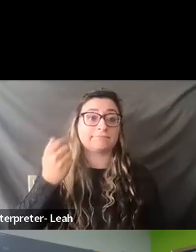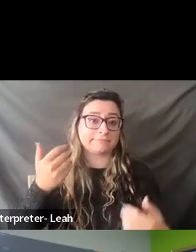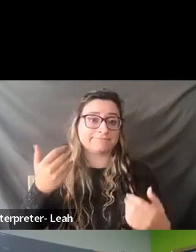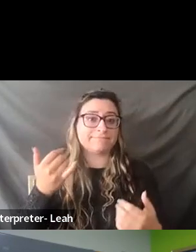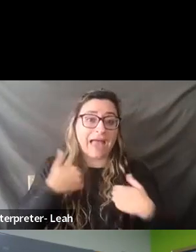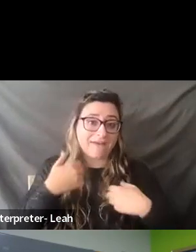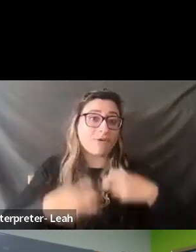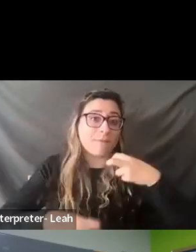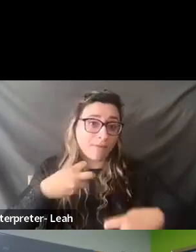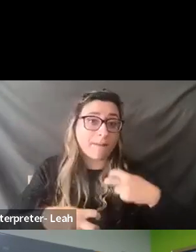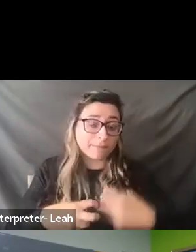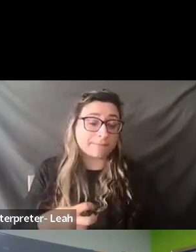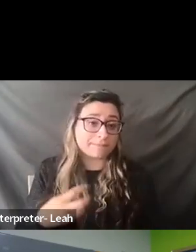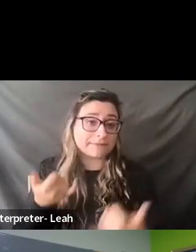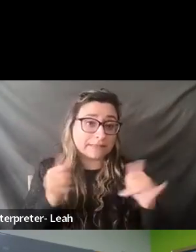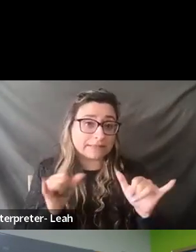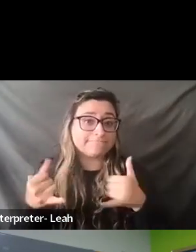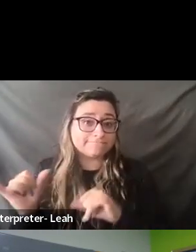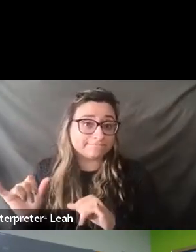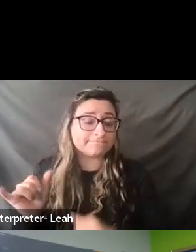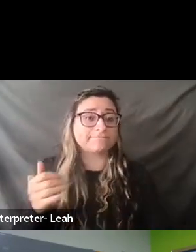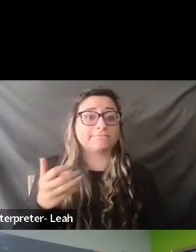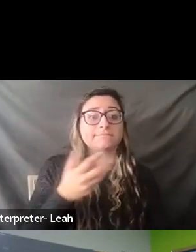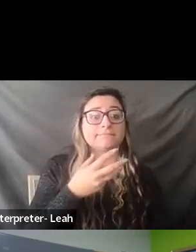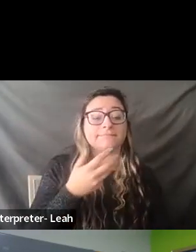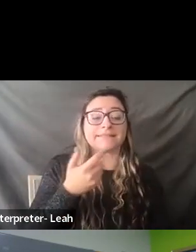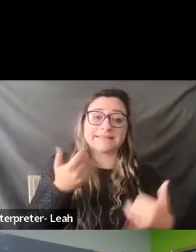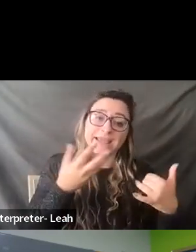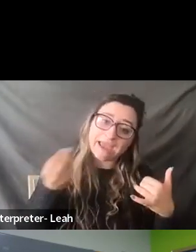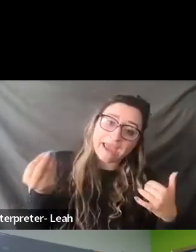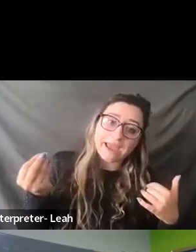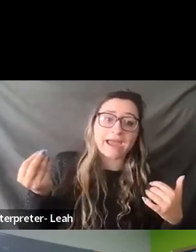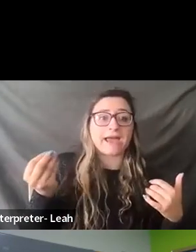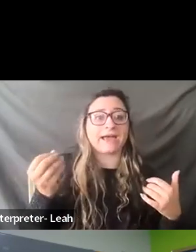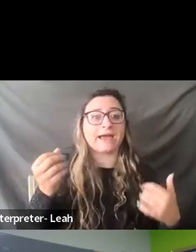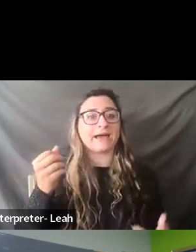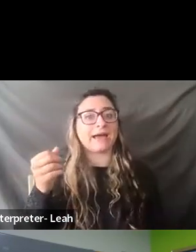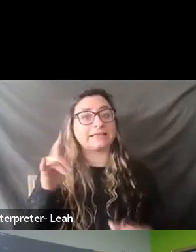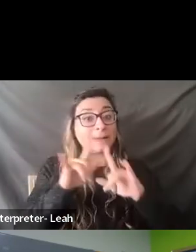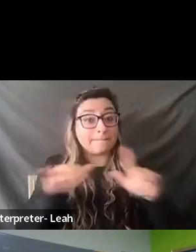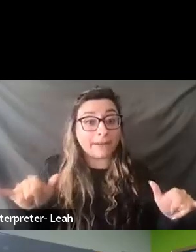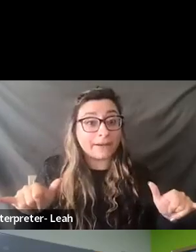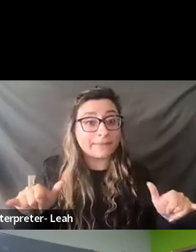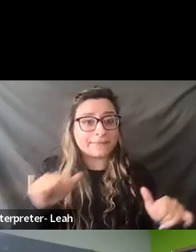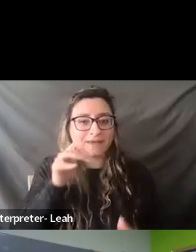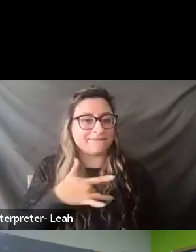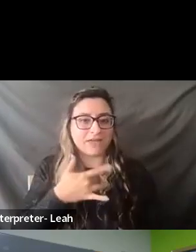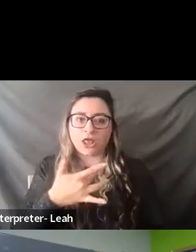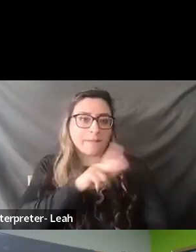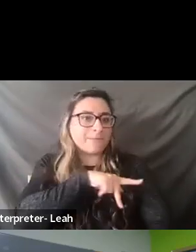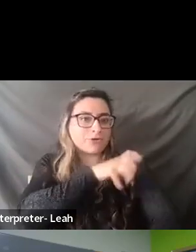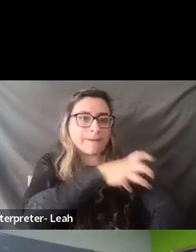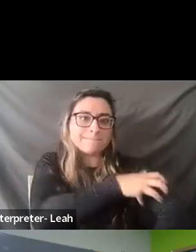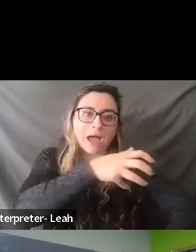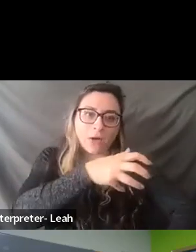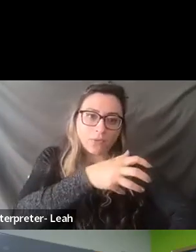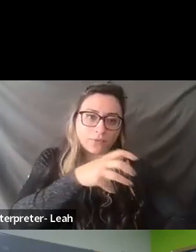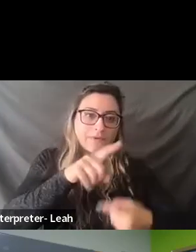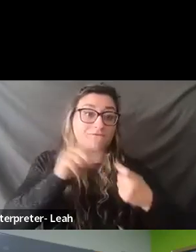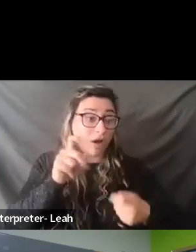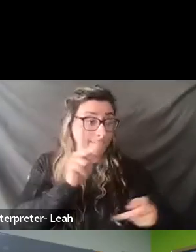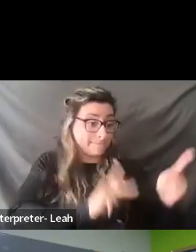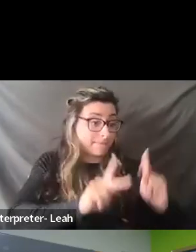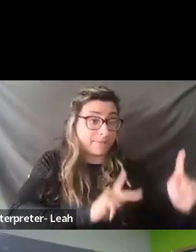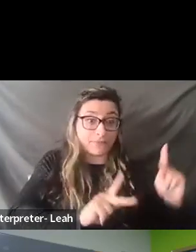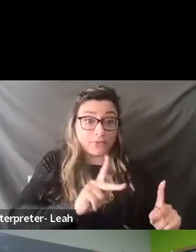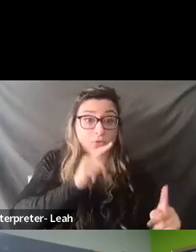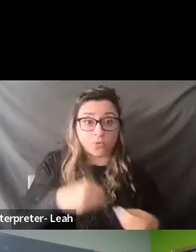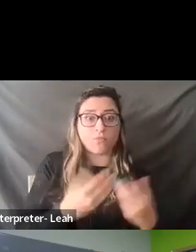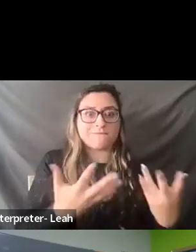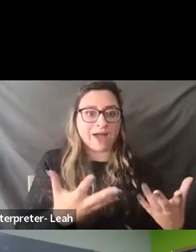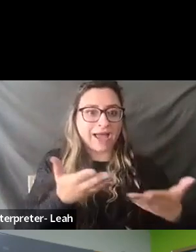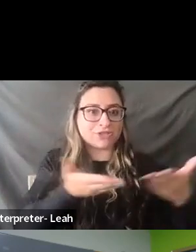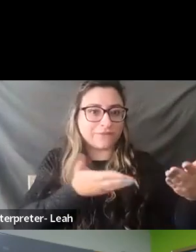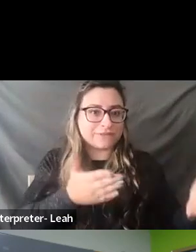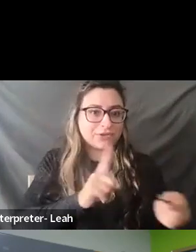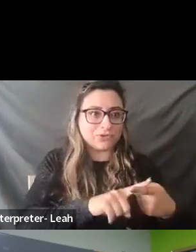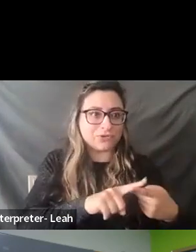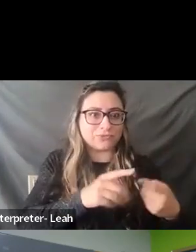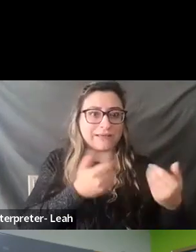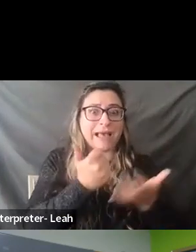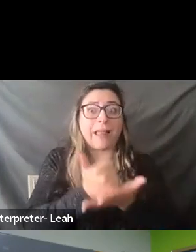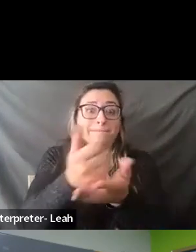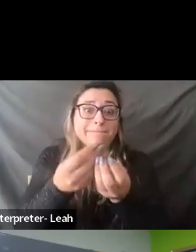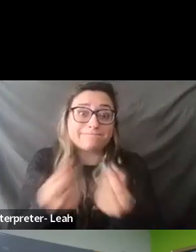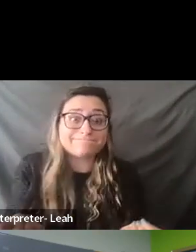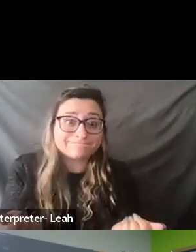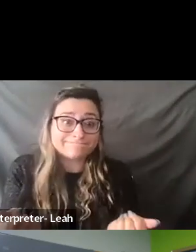And so it was -- it was a very revealing experience to see what they say sort of behind the curtain, when there is abanonymity.